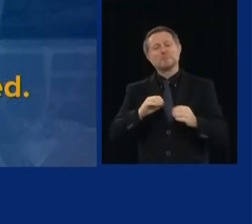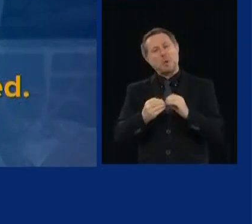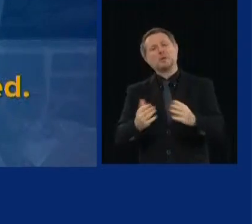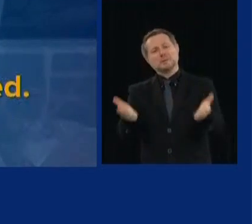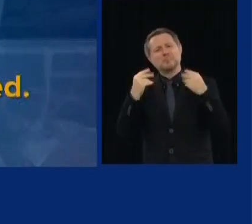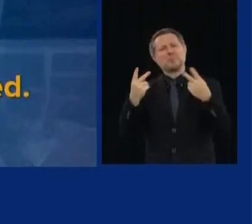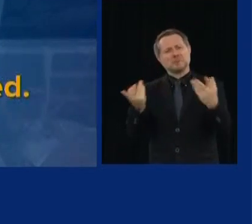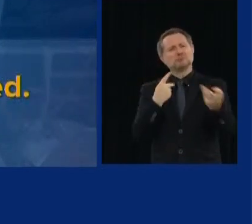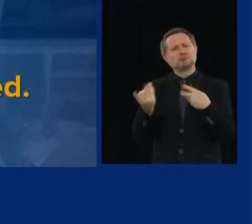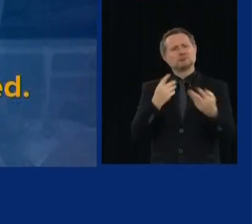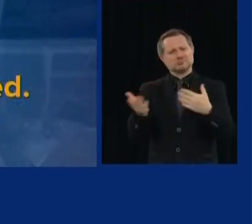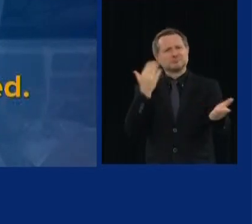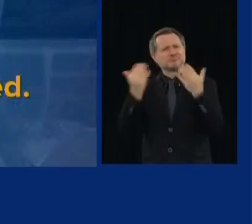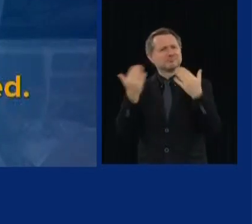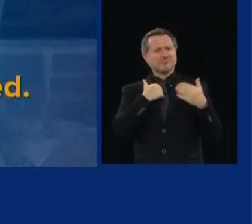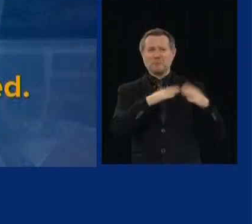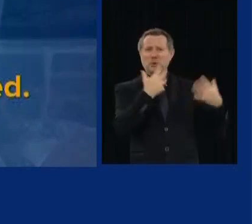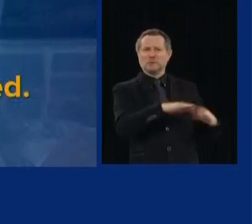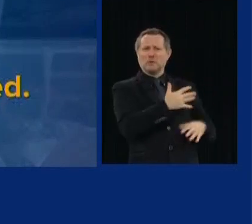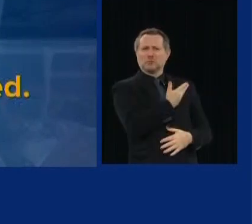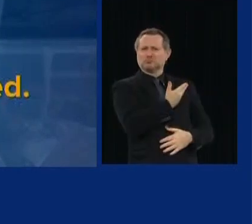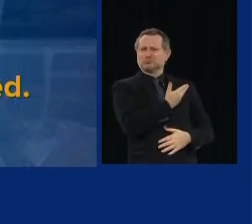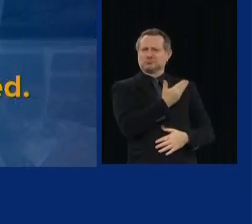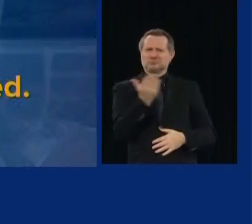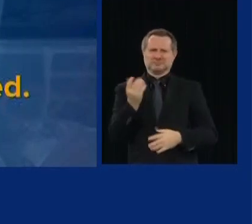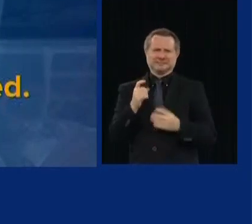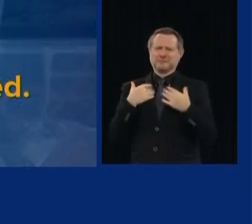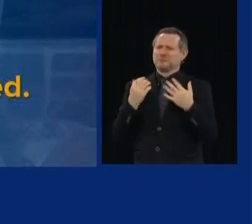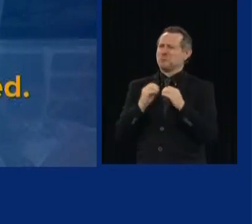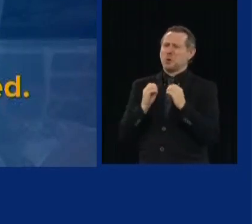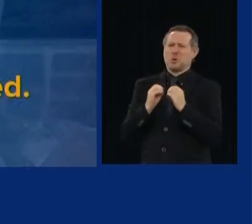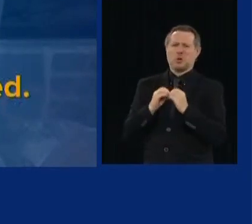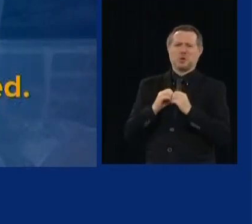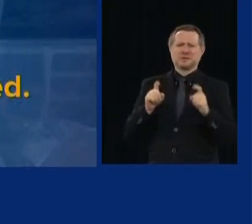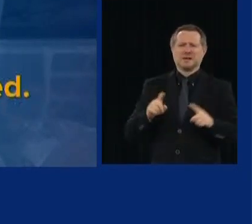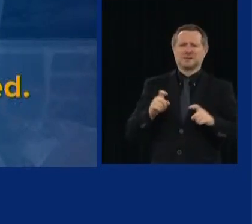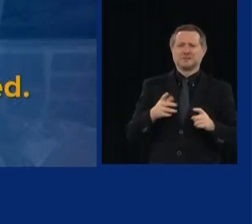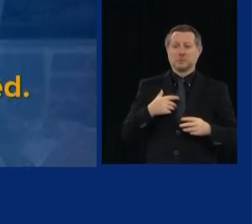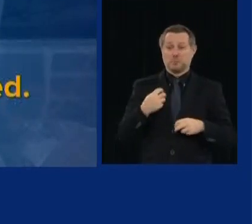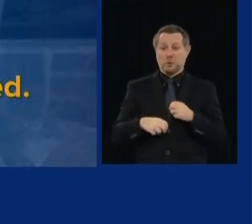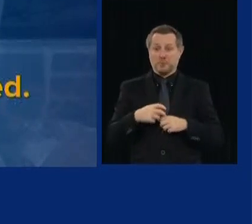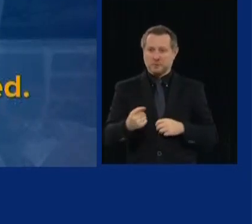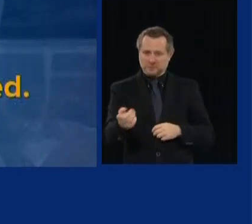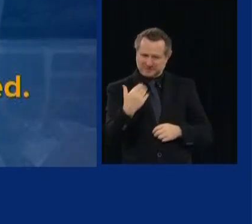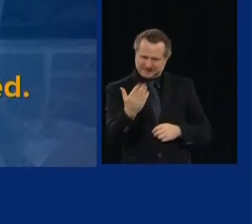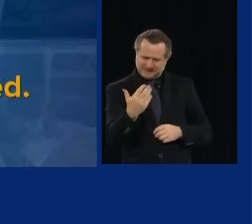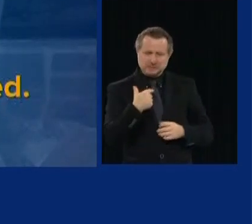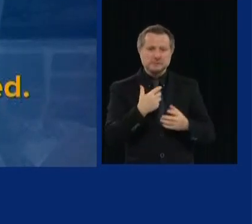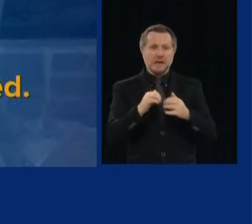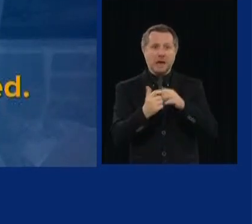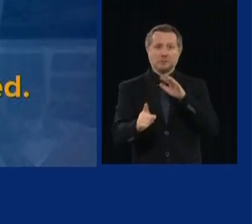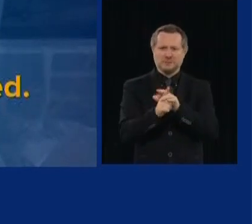IT'S A GOOD PROBLEM. BUT THAT IS THE NEXT FROM HURDLE TO HURDLE. RIGHT?